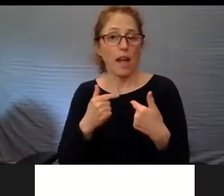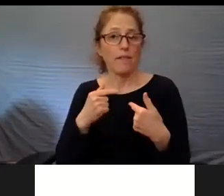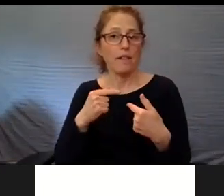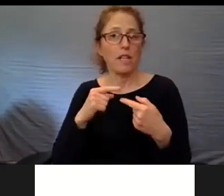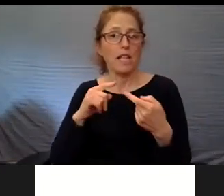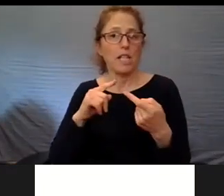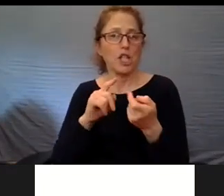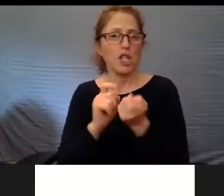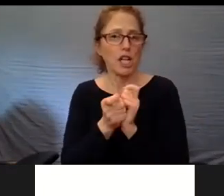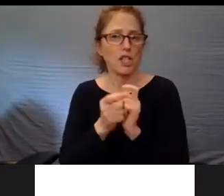Yeah.